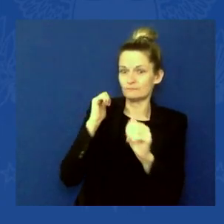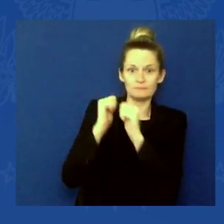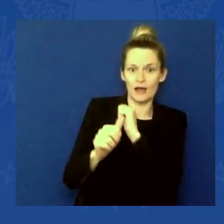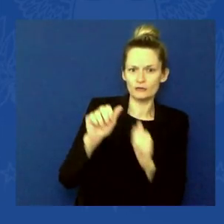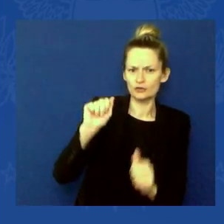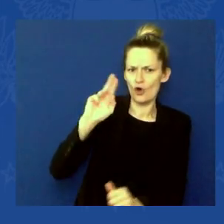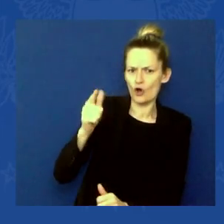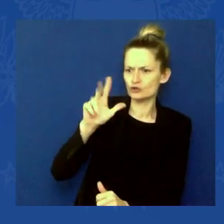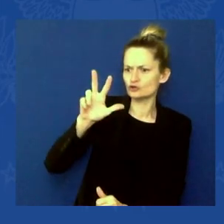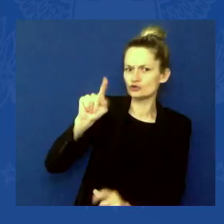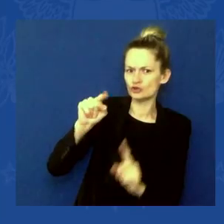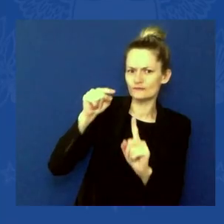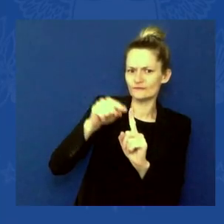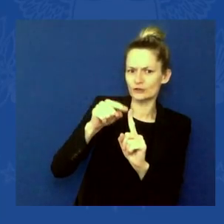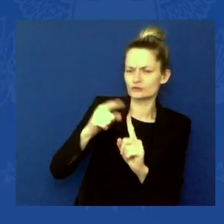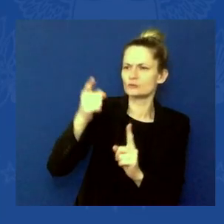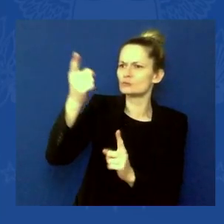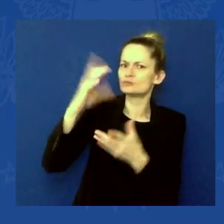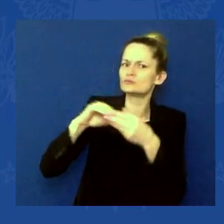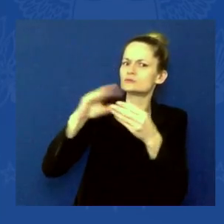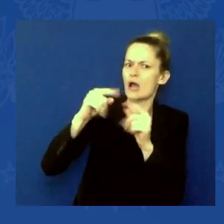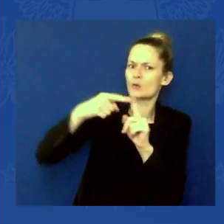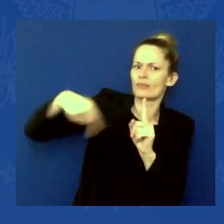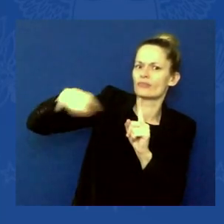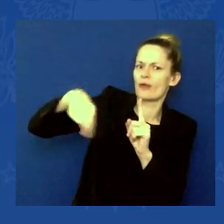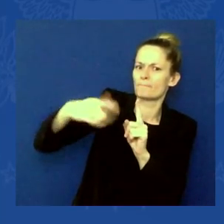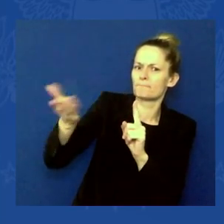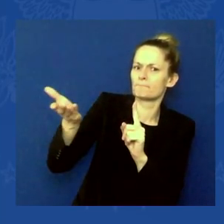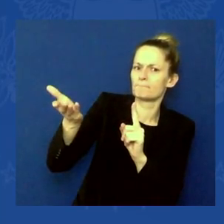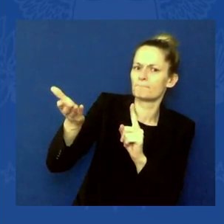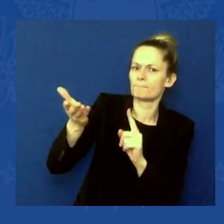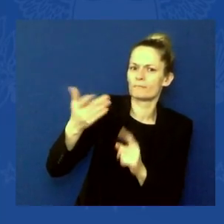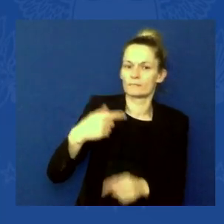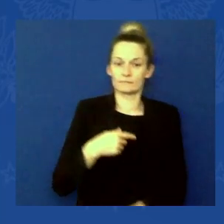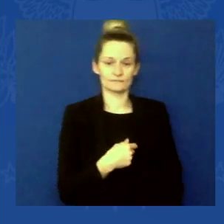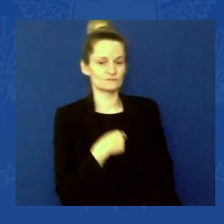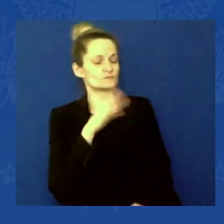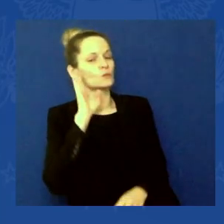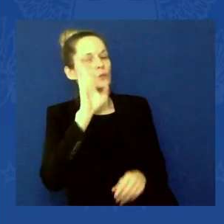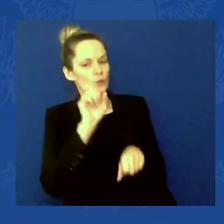Look, we are working closely with the G7. I've spoken with most of the leaders of G7.